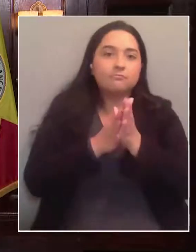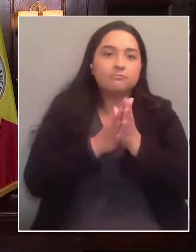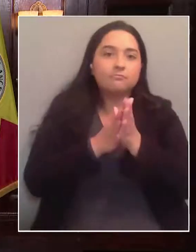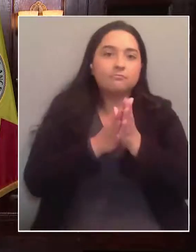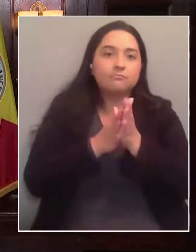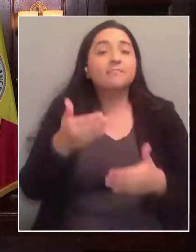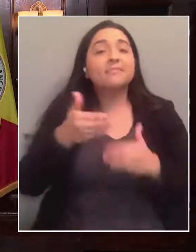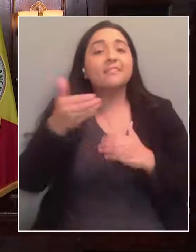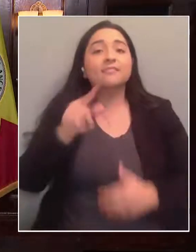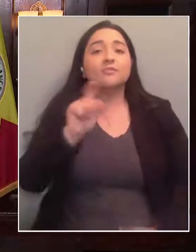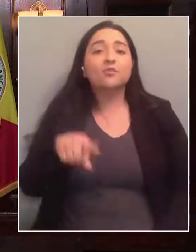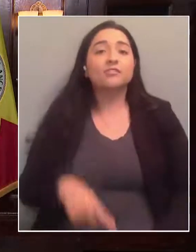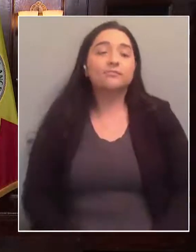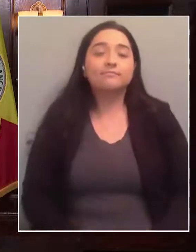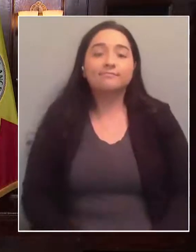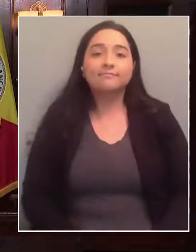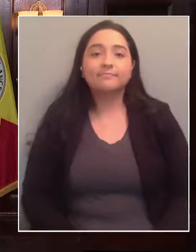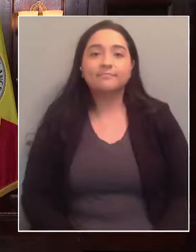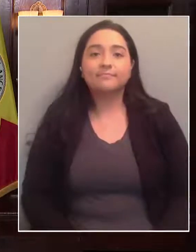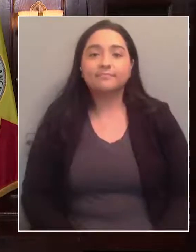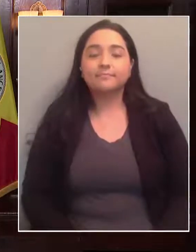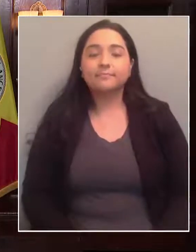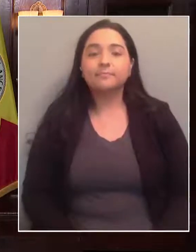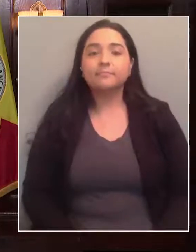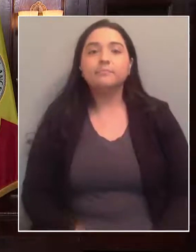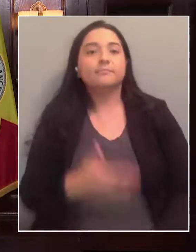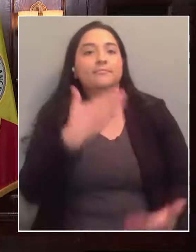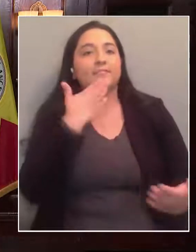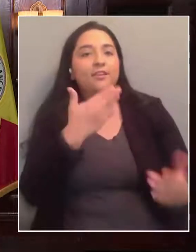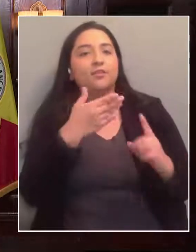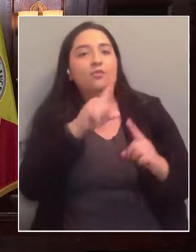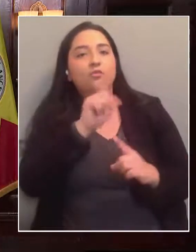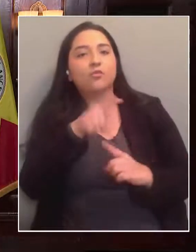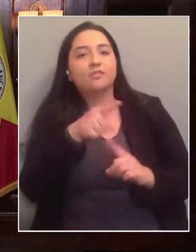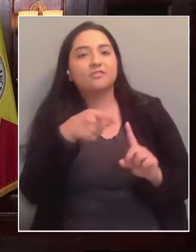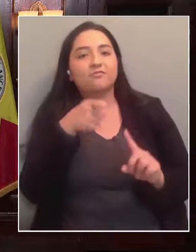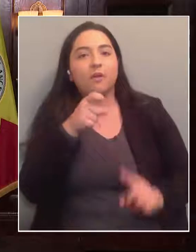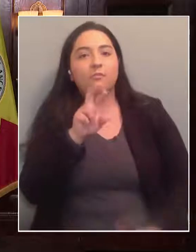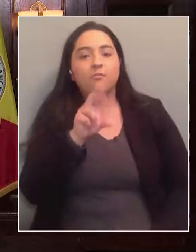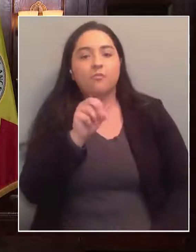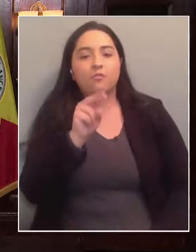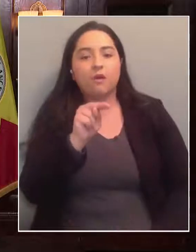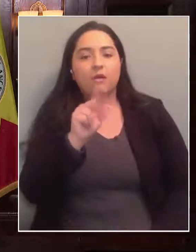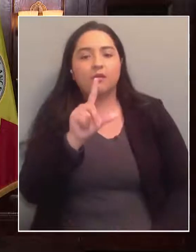THAT COMES FROM THE RON LIN FROM THE LOS ANGELES TIMES. Mayor Garcetti: HI, RON.